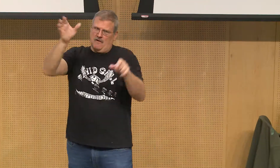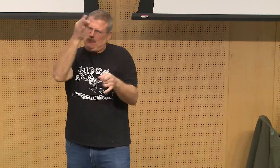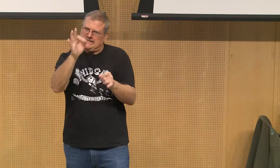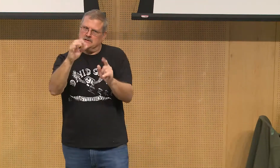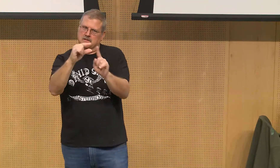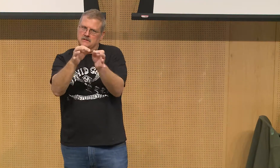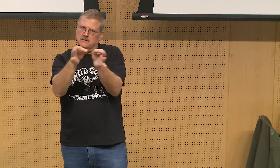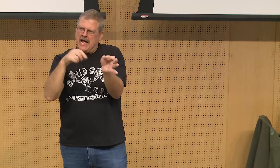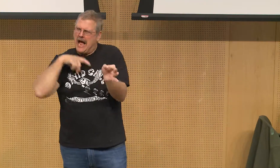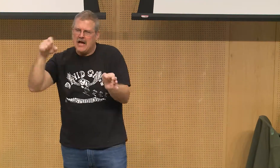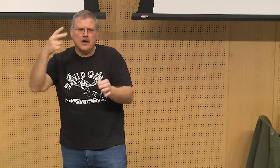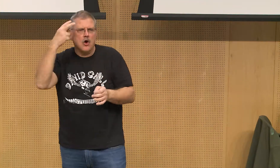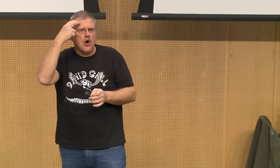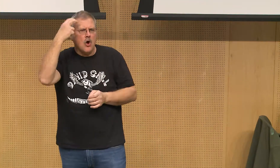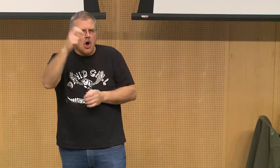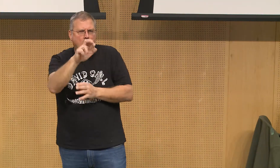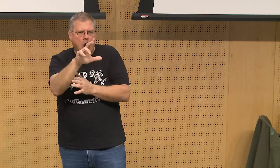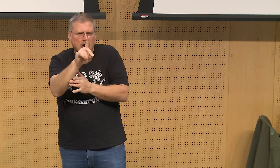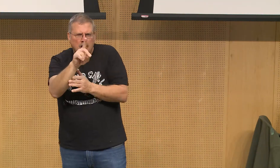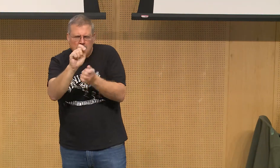so the phrase...